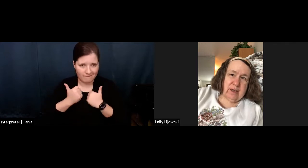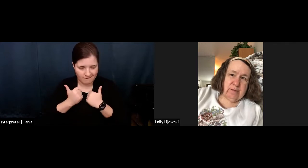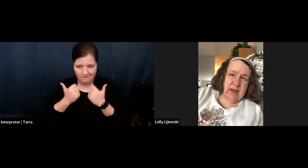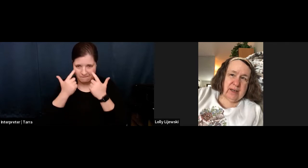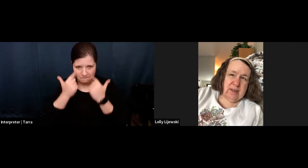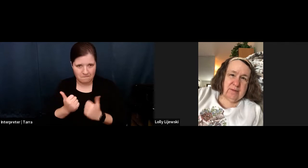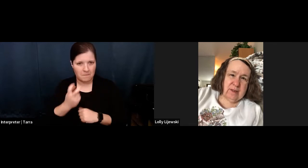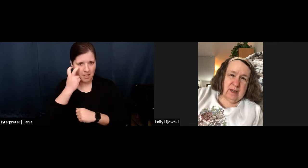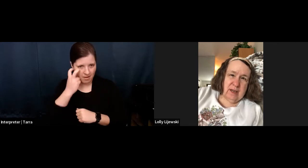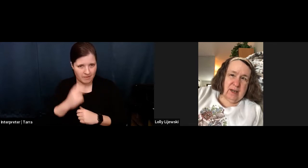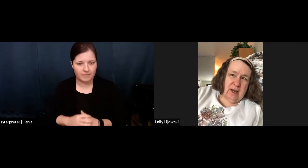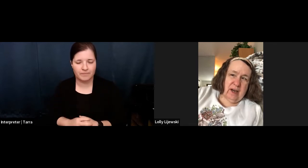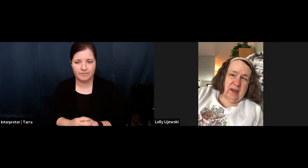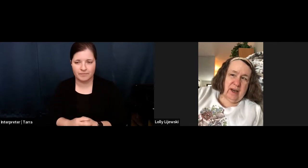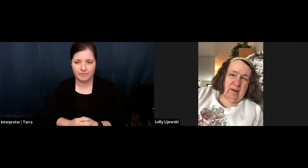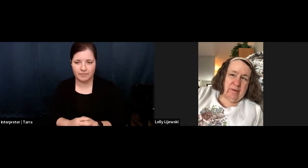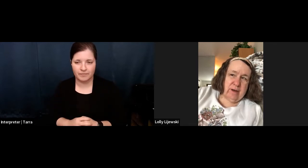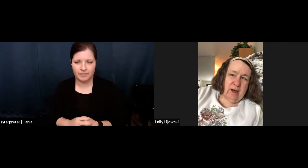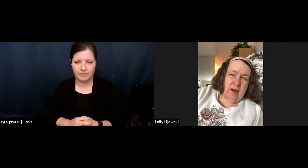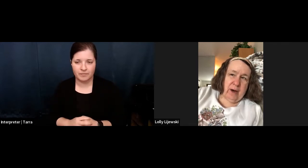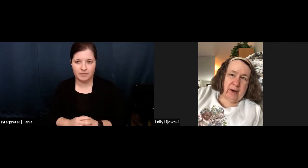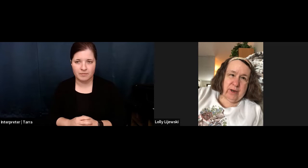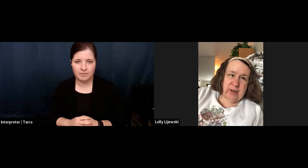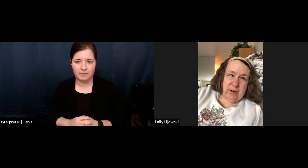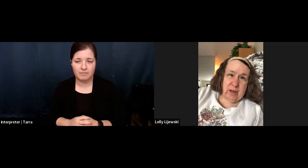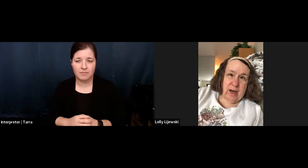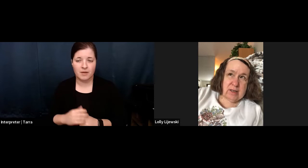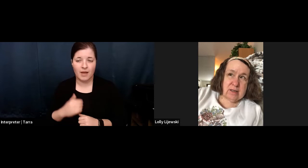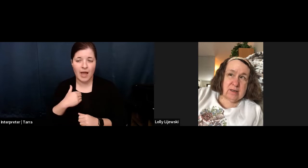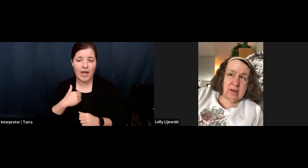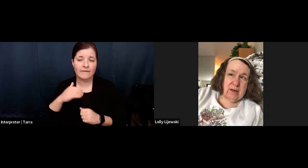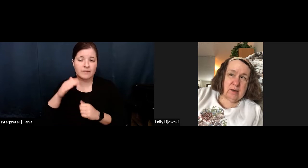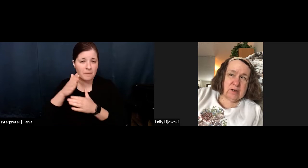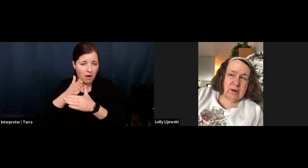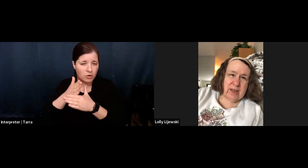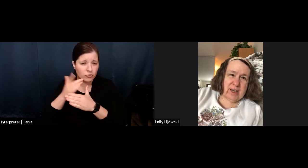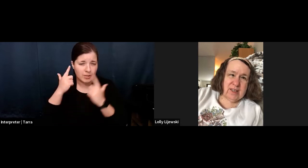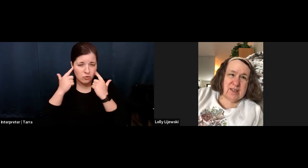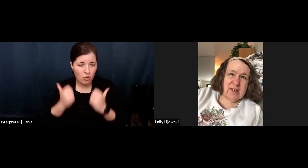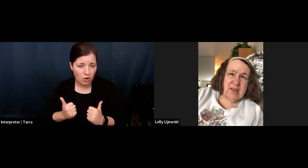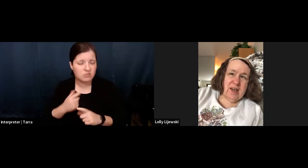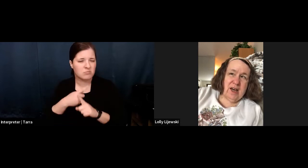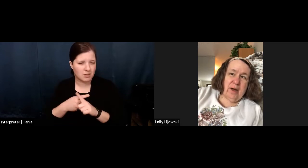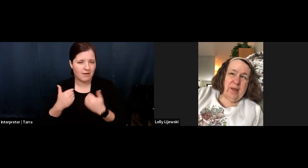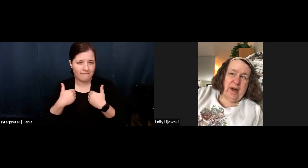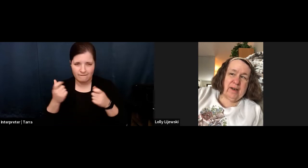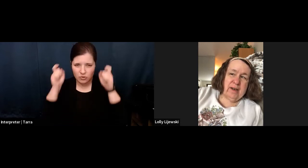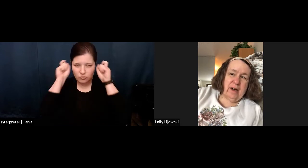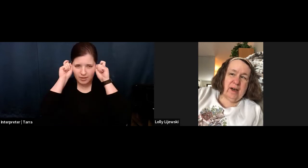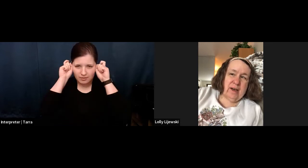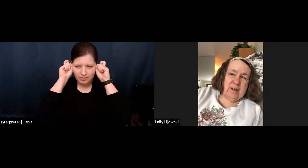I am blind, I've been legally blind since birth and have lost most of my vision throughout my life. And, so, I identify as blind.